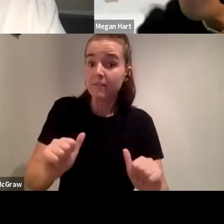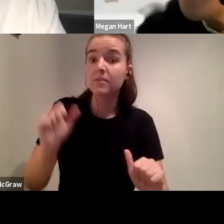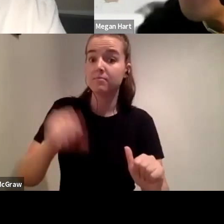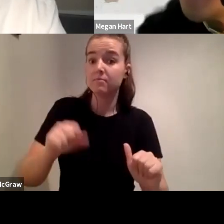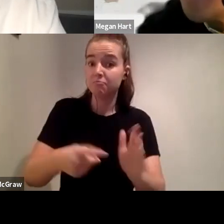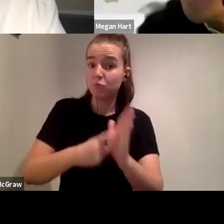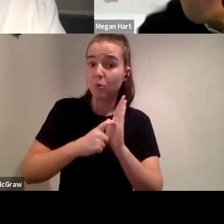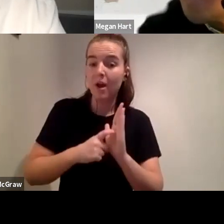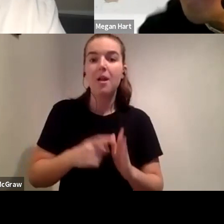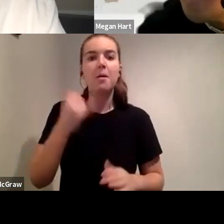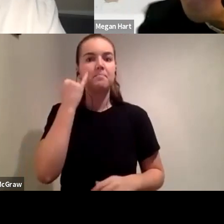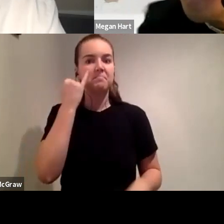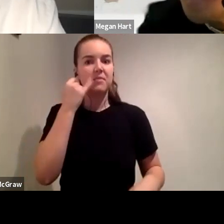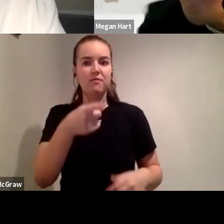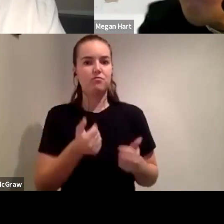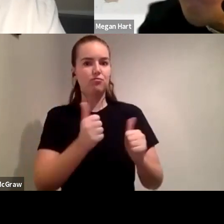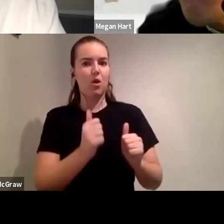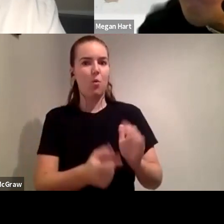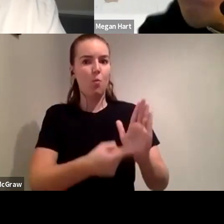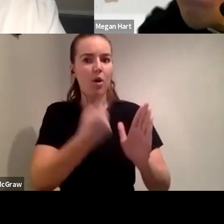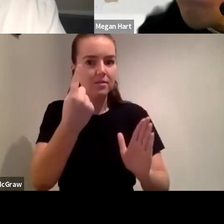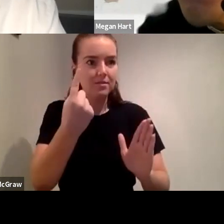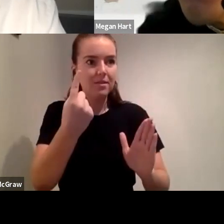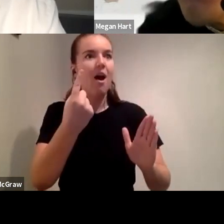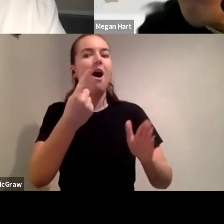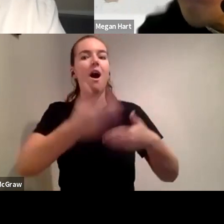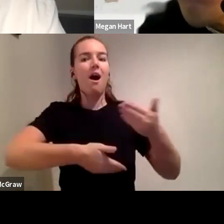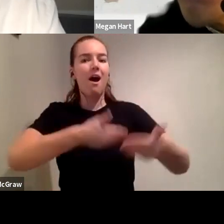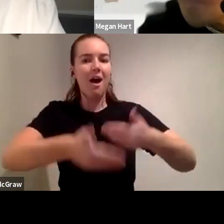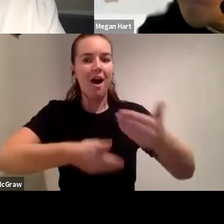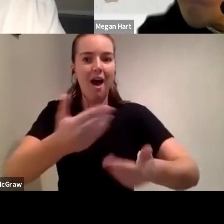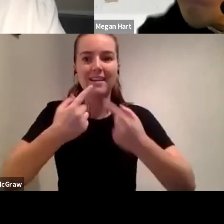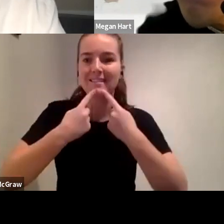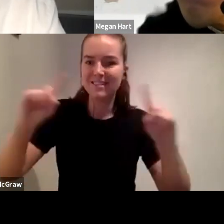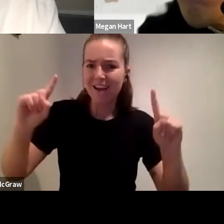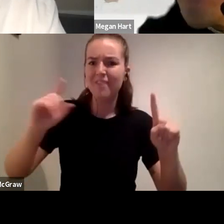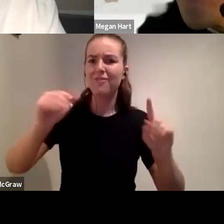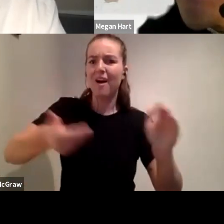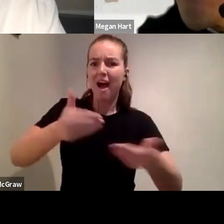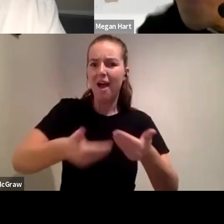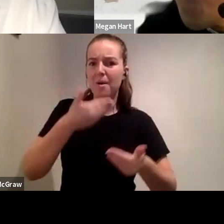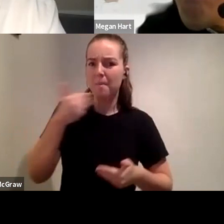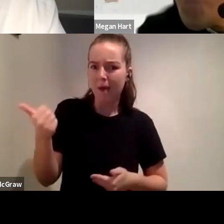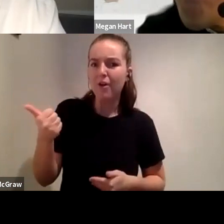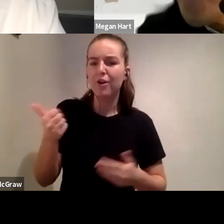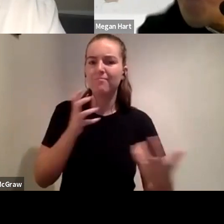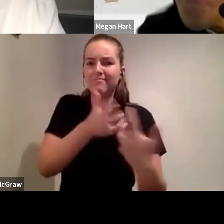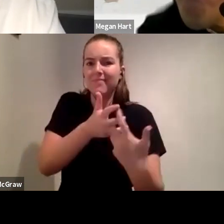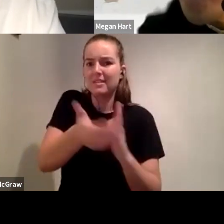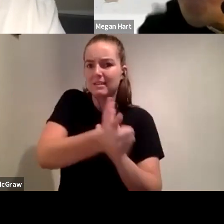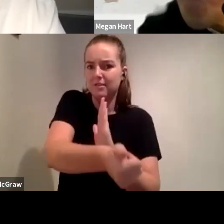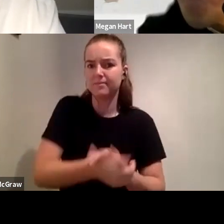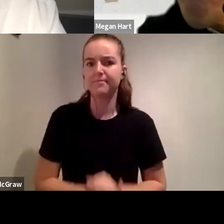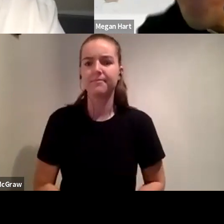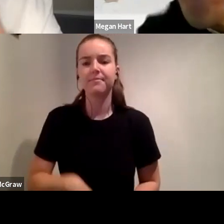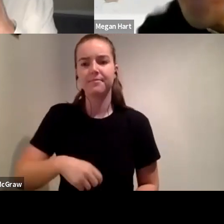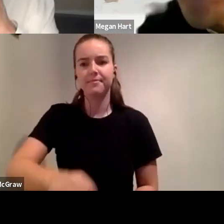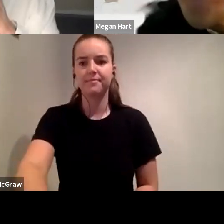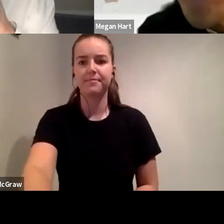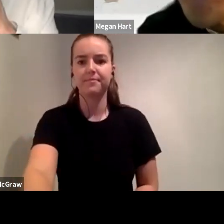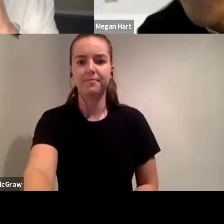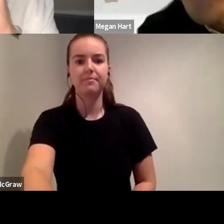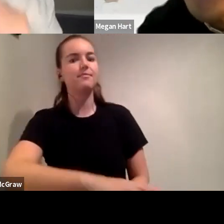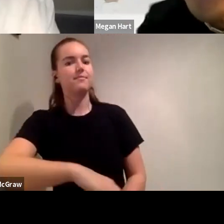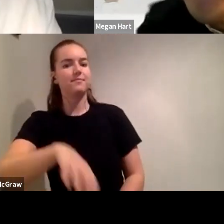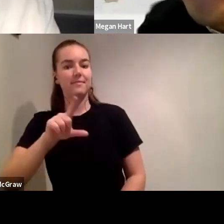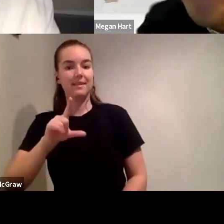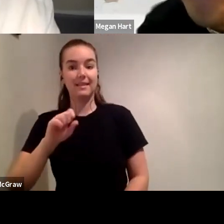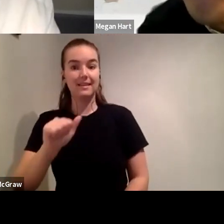That would be my challenge to everyone as they are looking at their hiring processes.